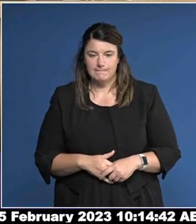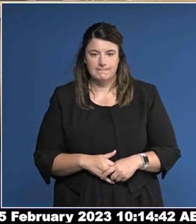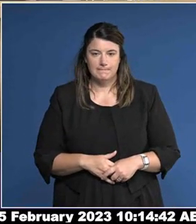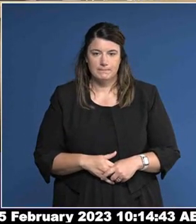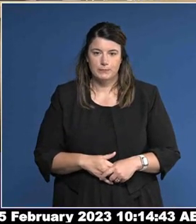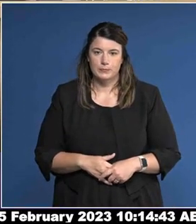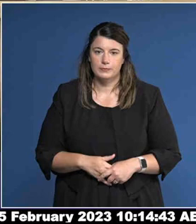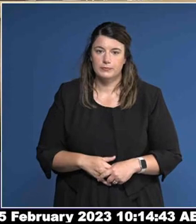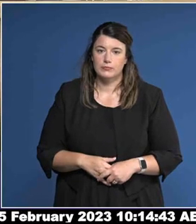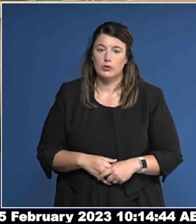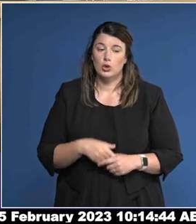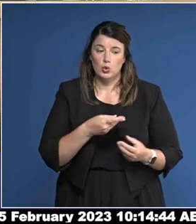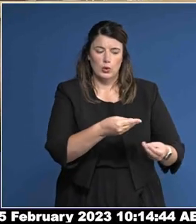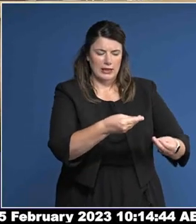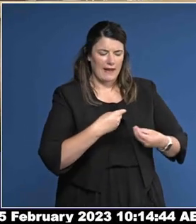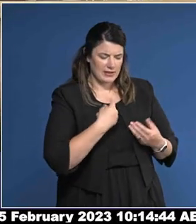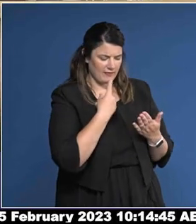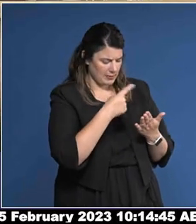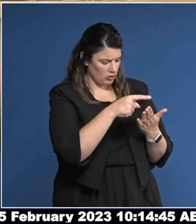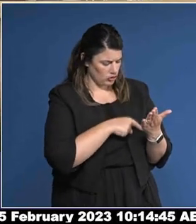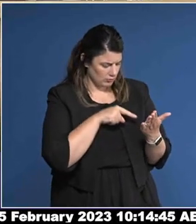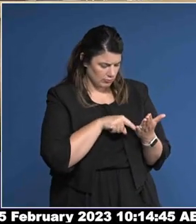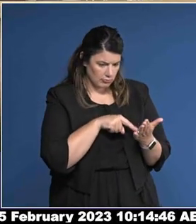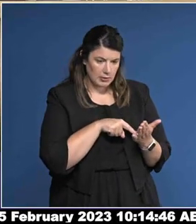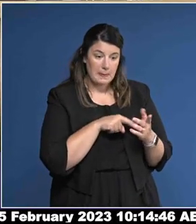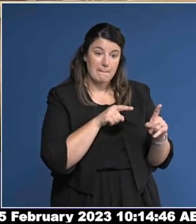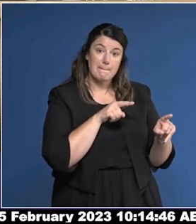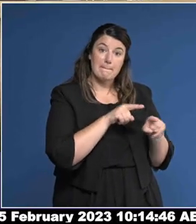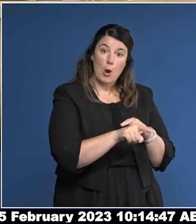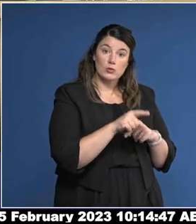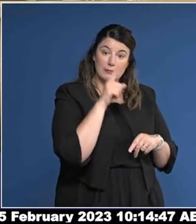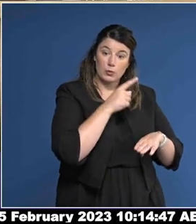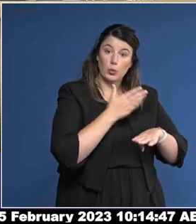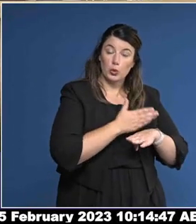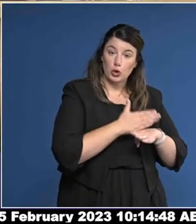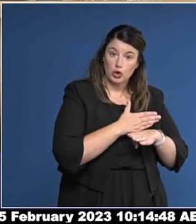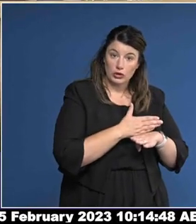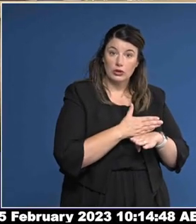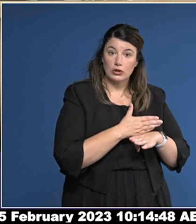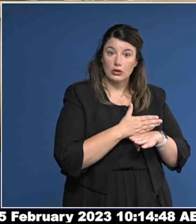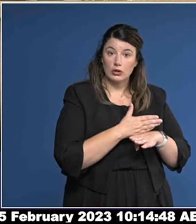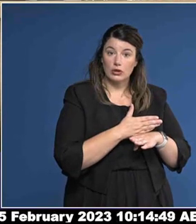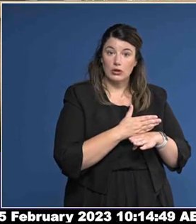Commission, the majority of the employees who provide direct support are employed on a